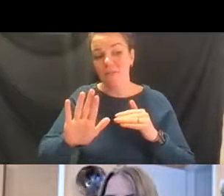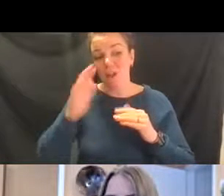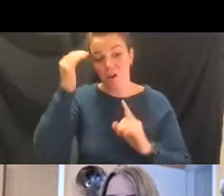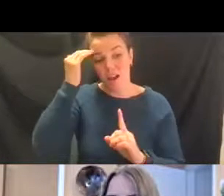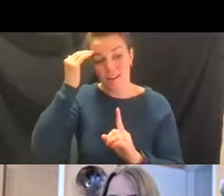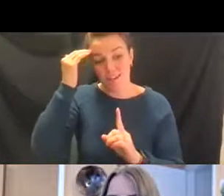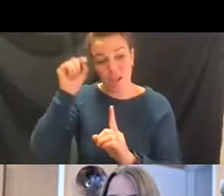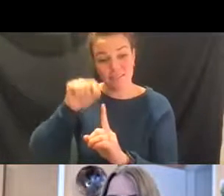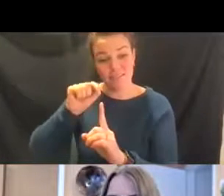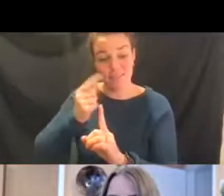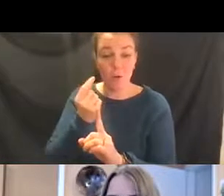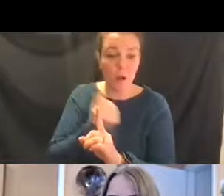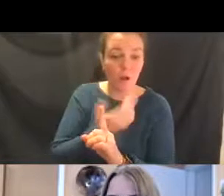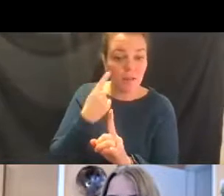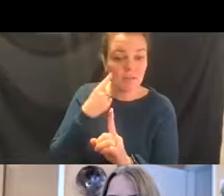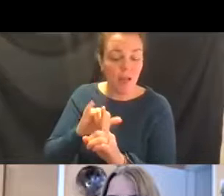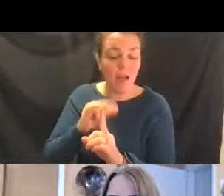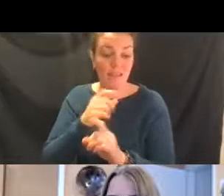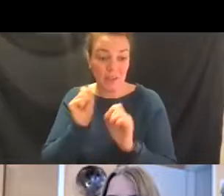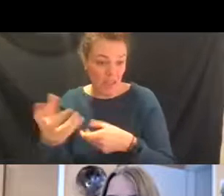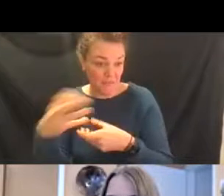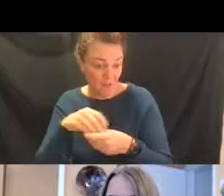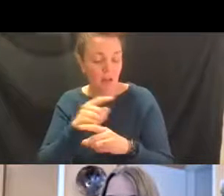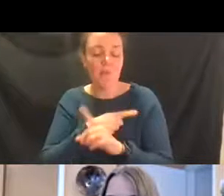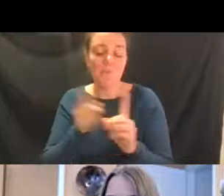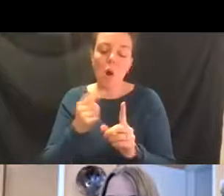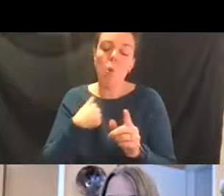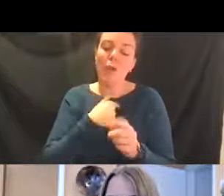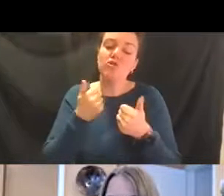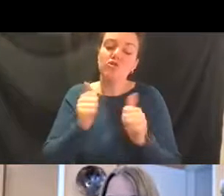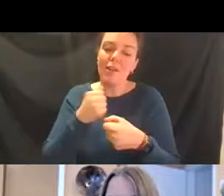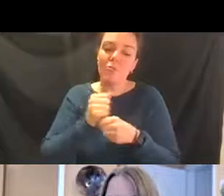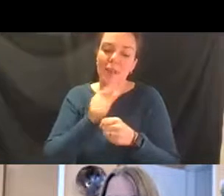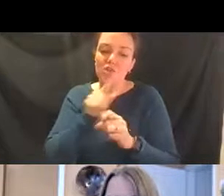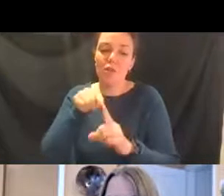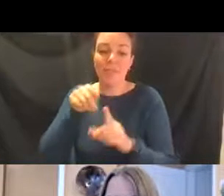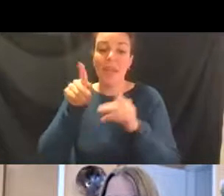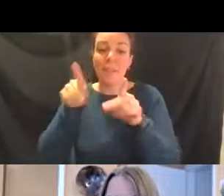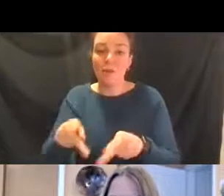to if they can be part of it. but we really try to make sure that they are part of it and we also can